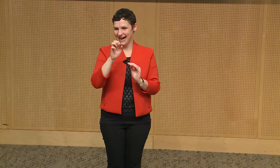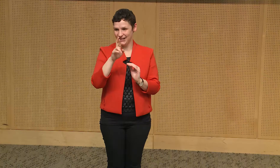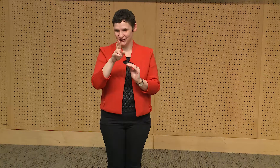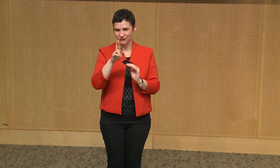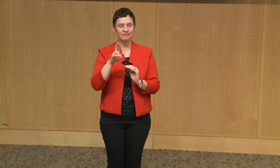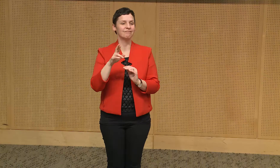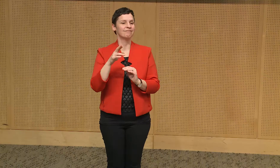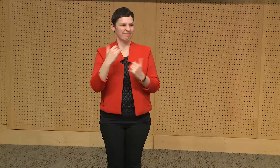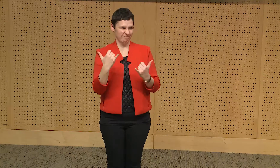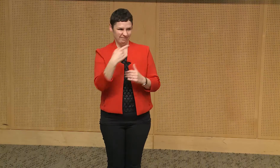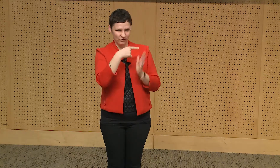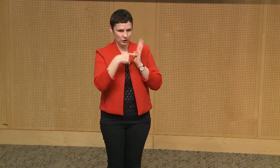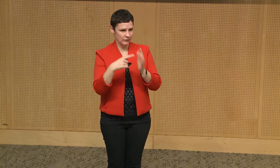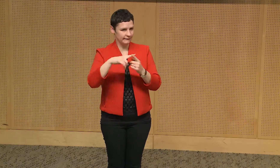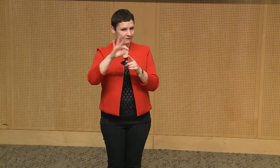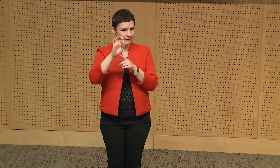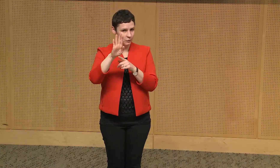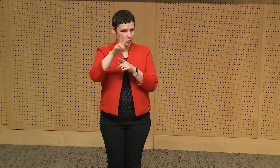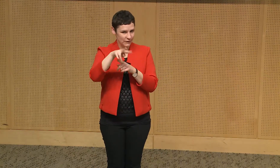in the Dyer Arts Center.